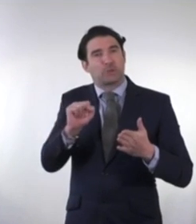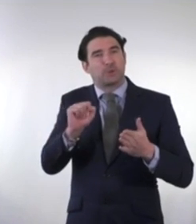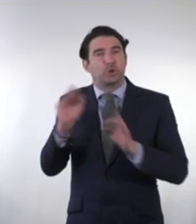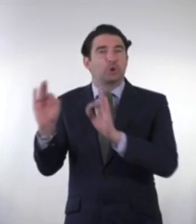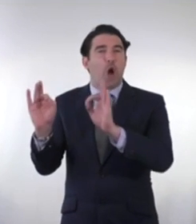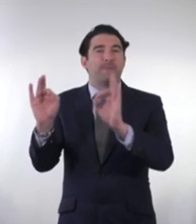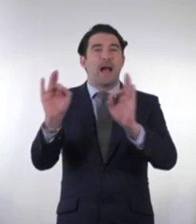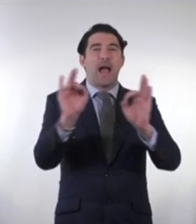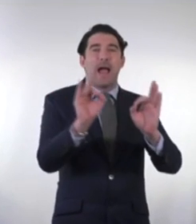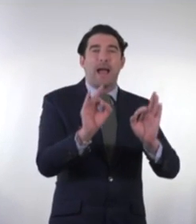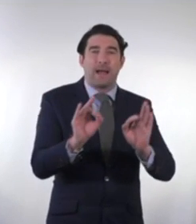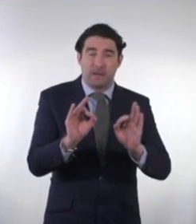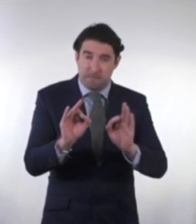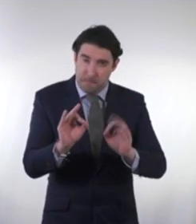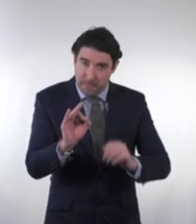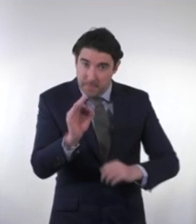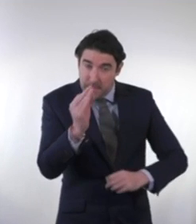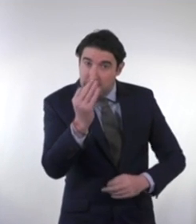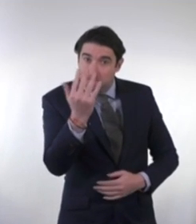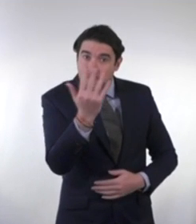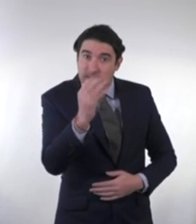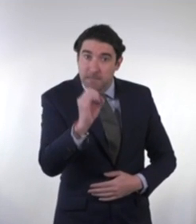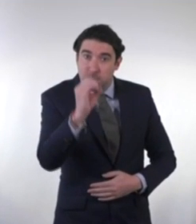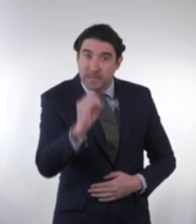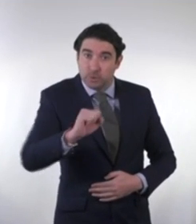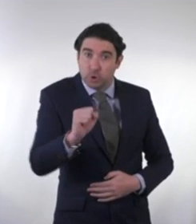would like to pass on its thanks to the UK Government for being one of the top donors